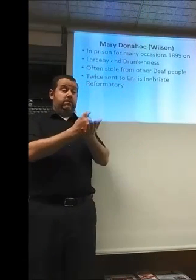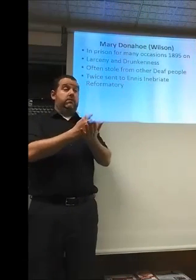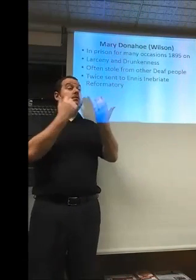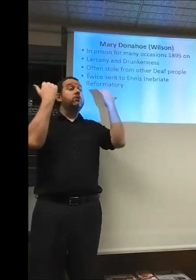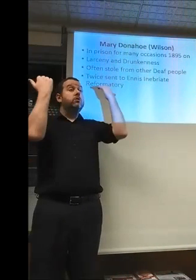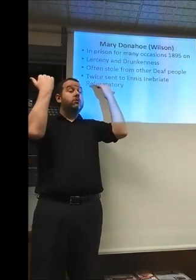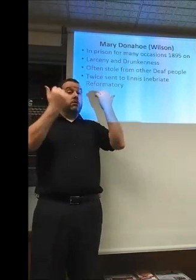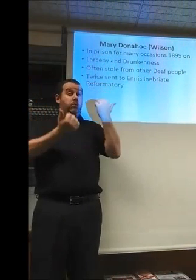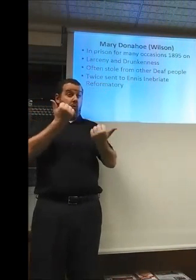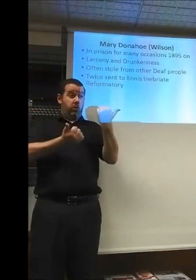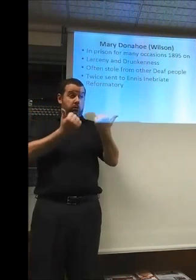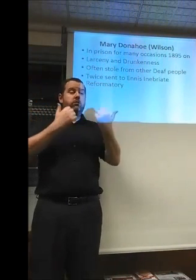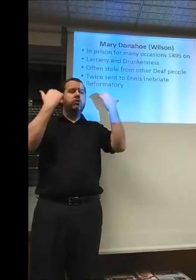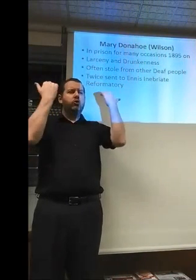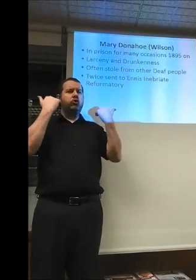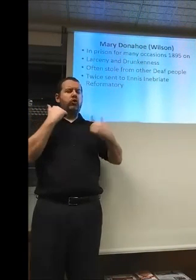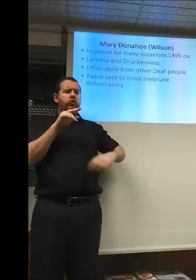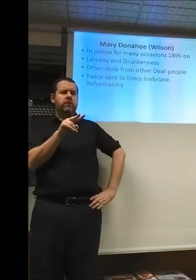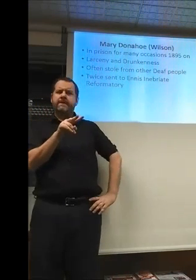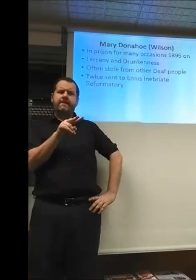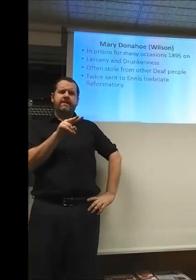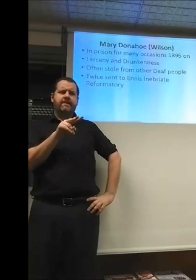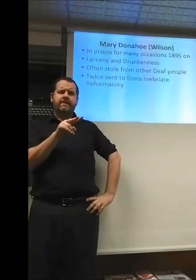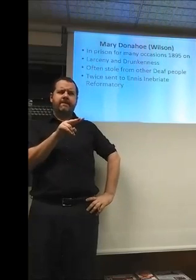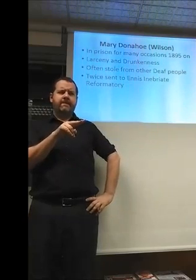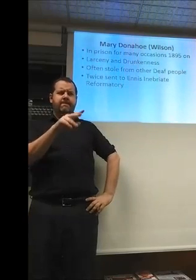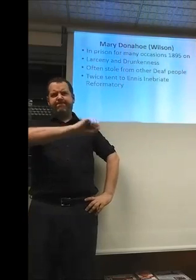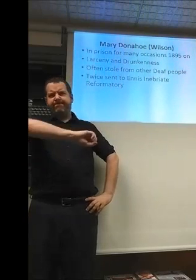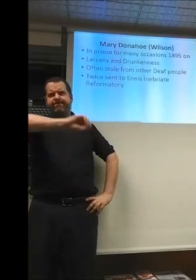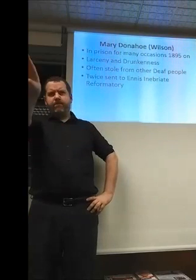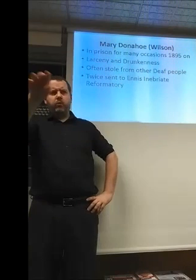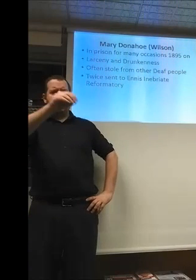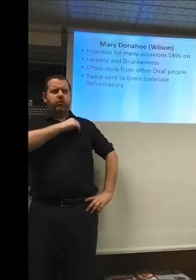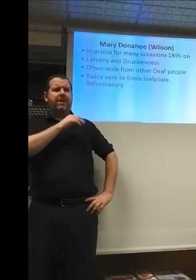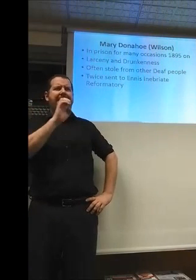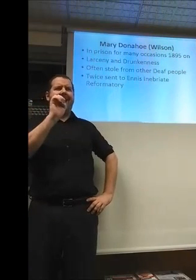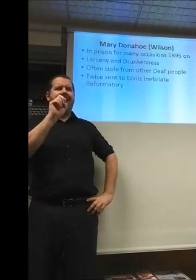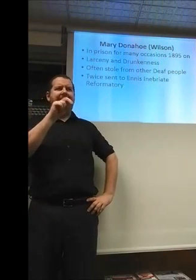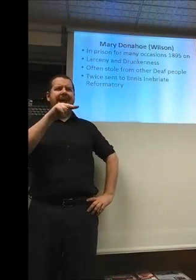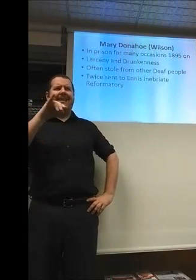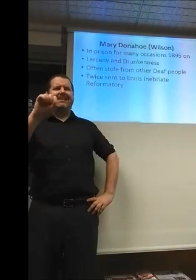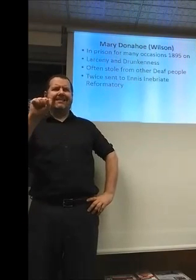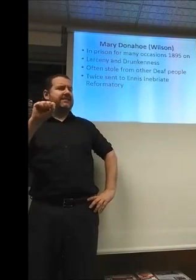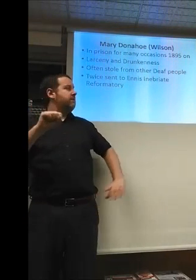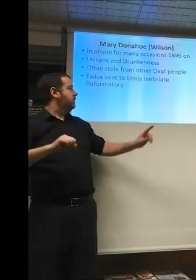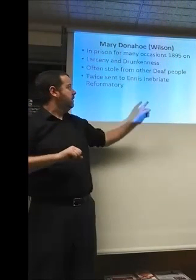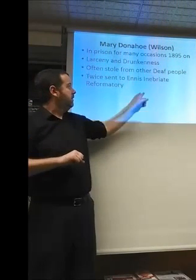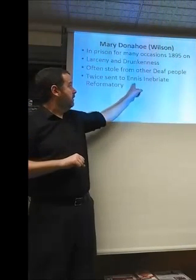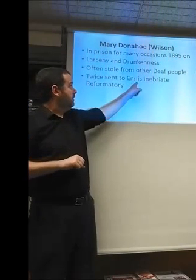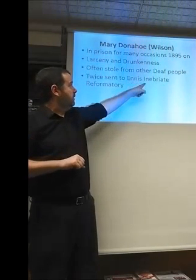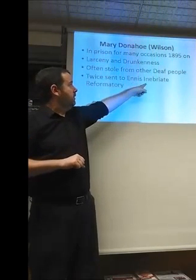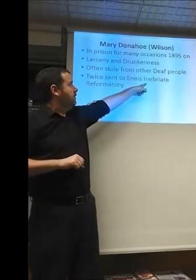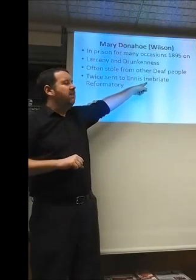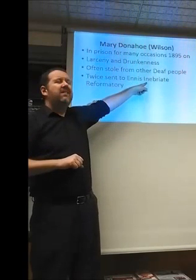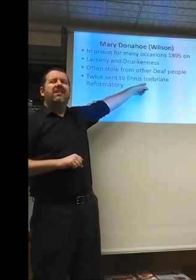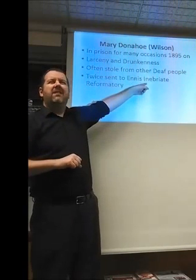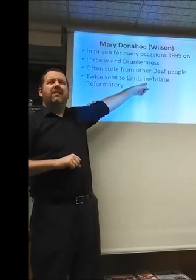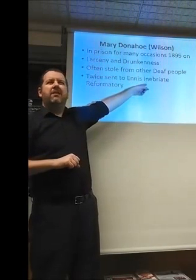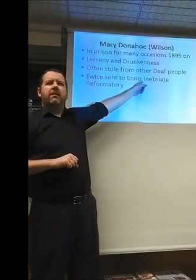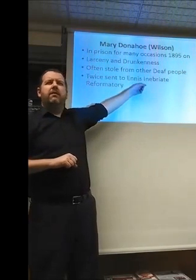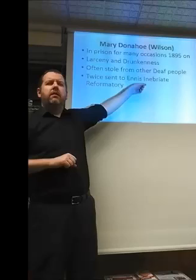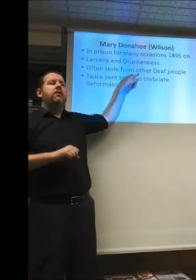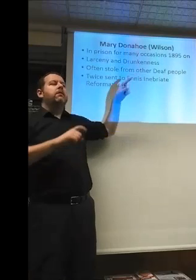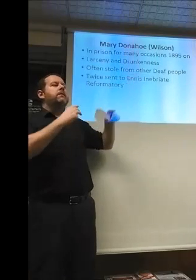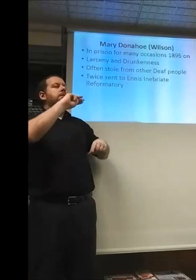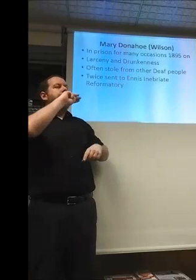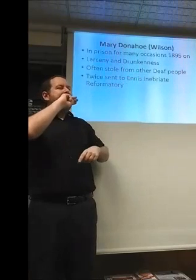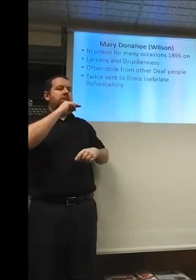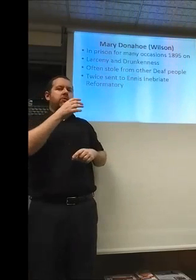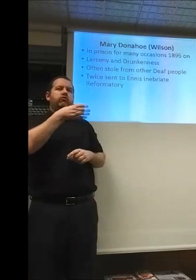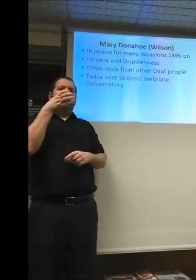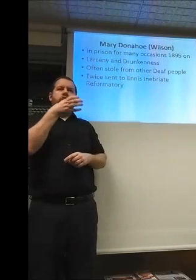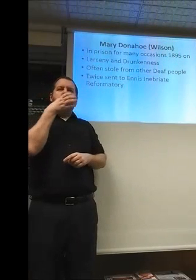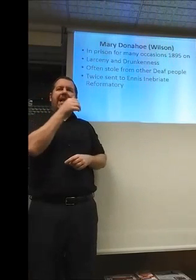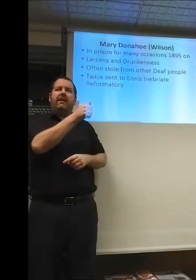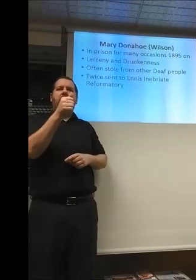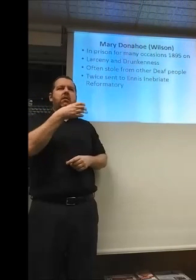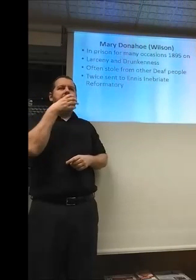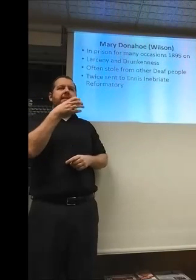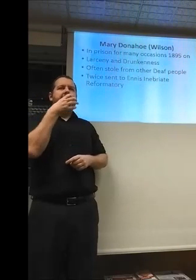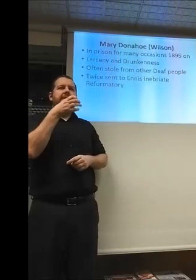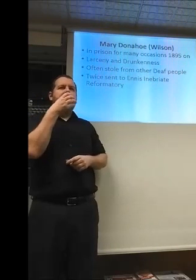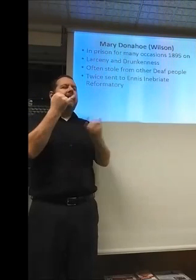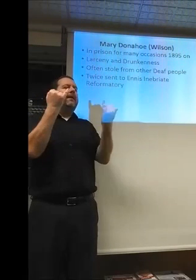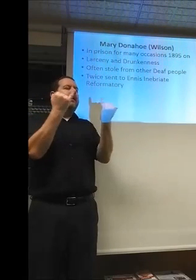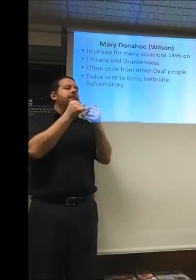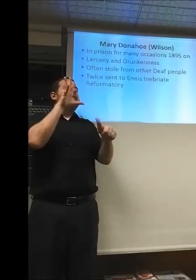so remember that the old name for Portlaoise was Maryborough, and this was the highest